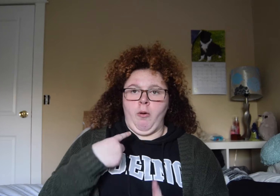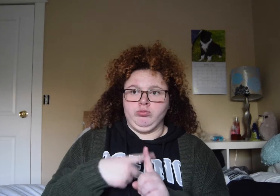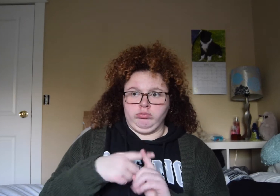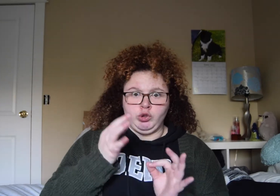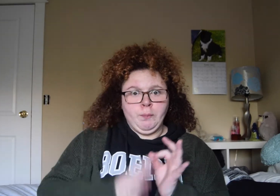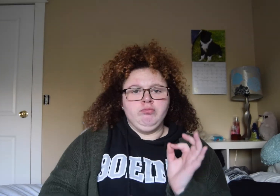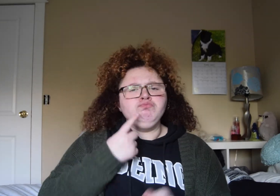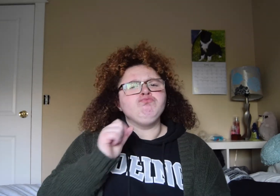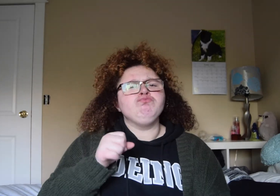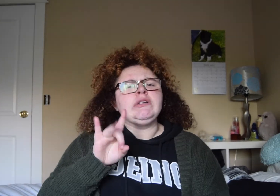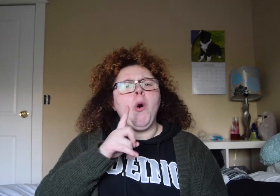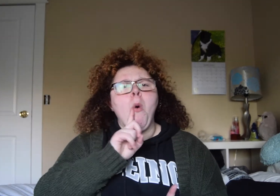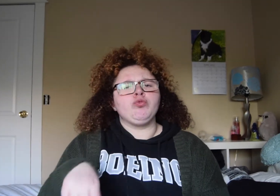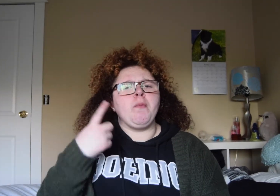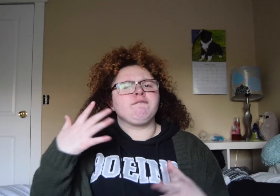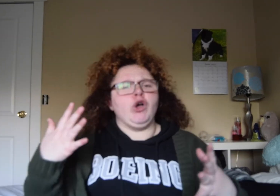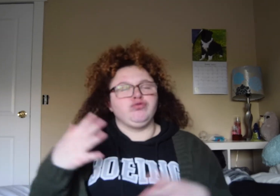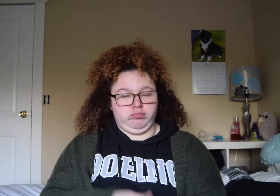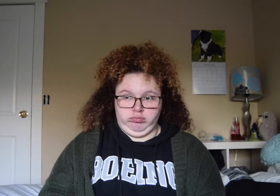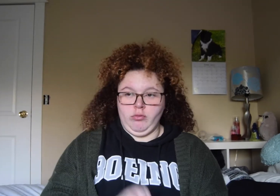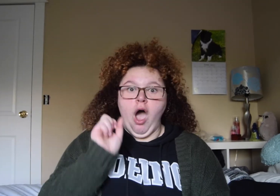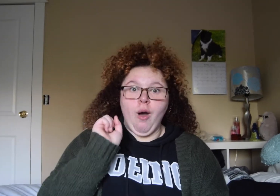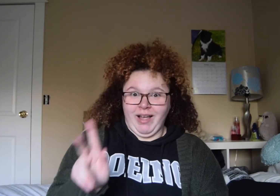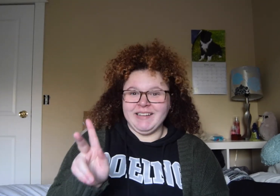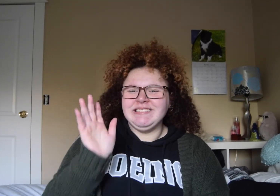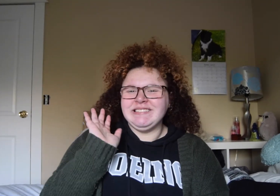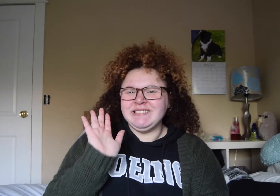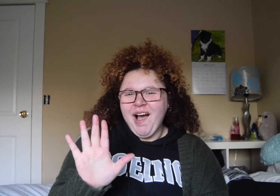Also, I asked again for confirmation of interpreter and they said they already did order one for me